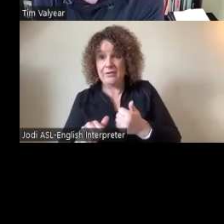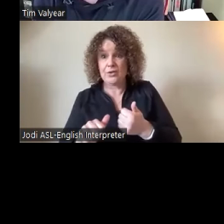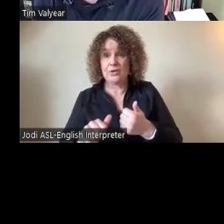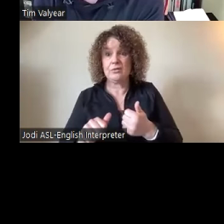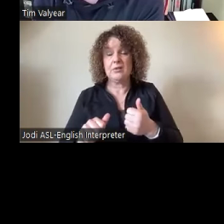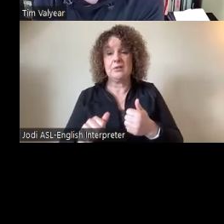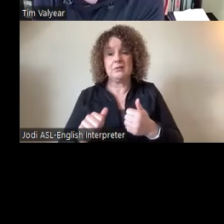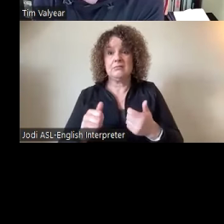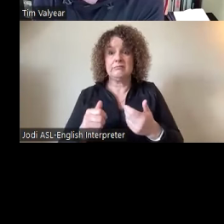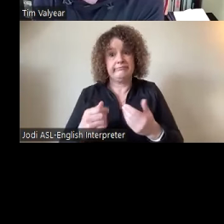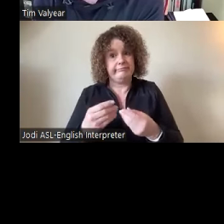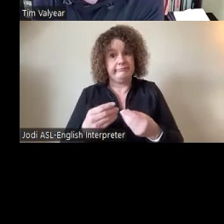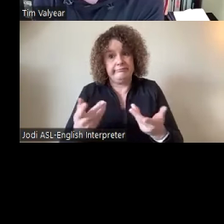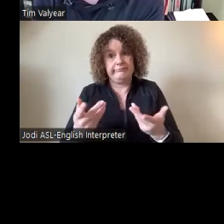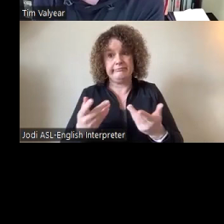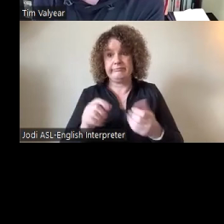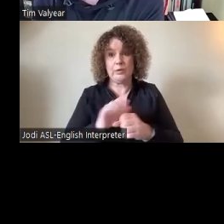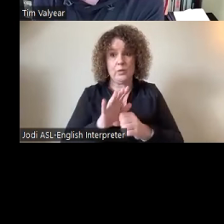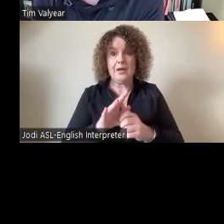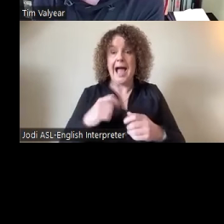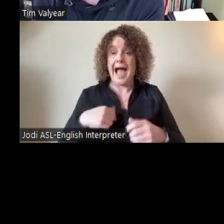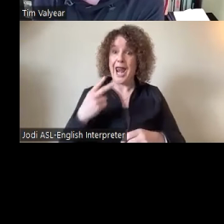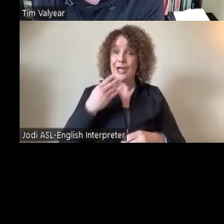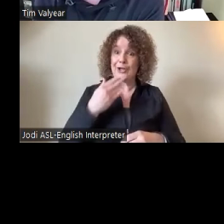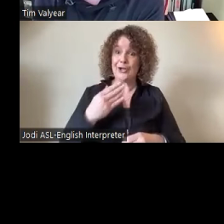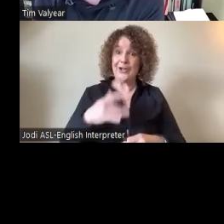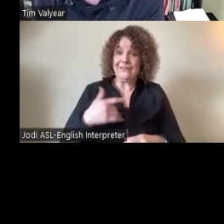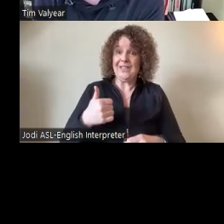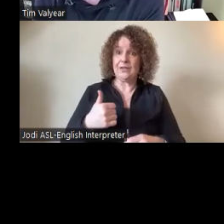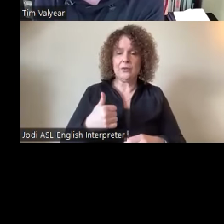asymptomatic people ill two days prior and three days